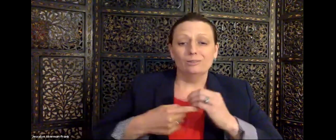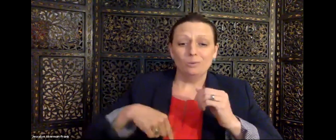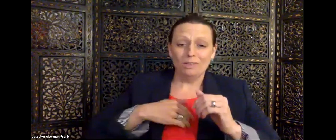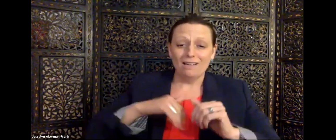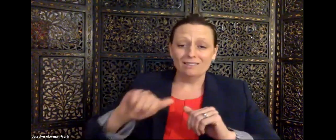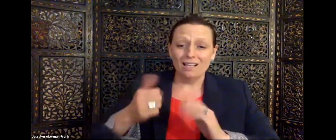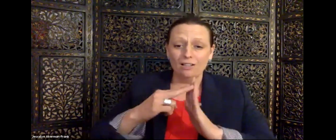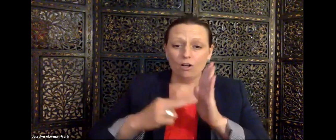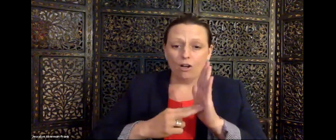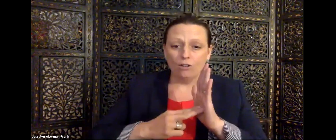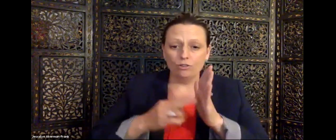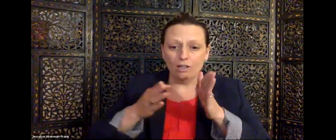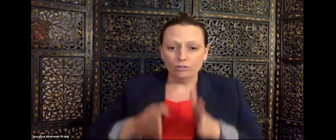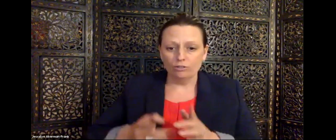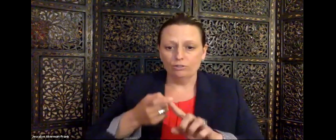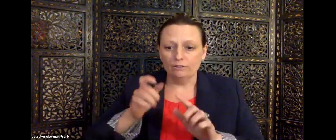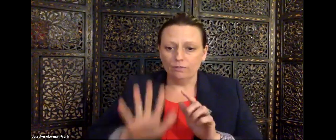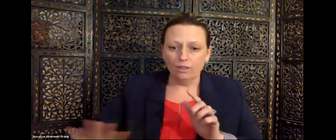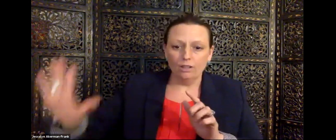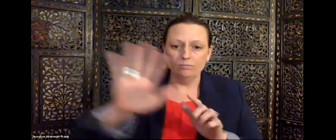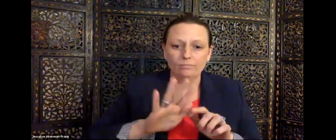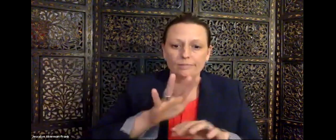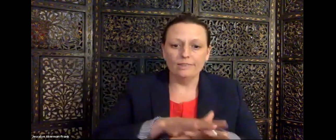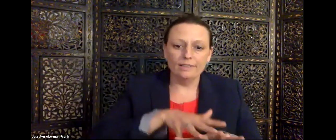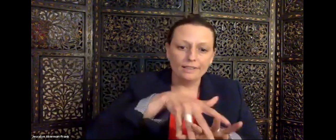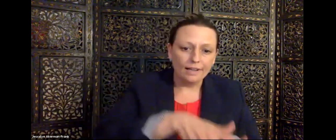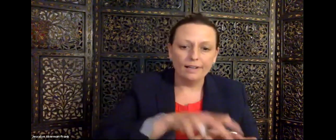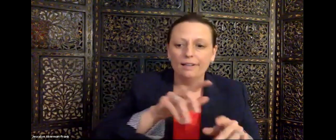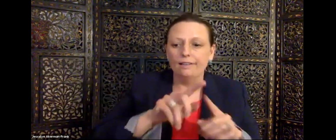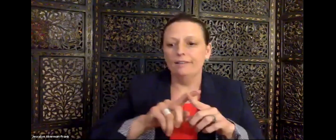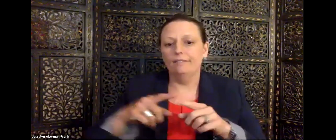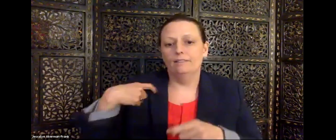Additionally, we do have other registrations going on